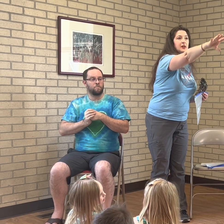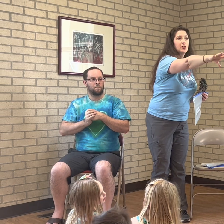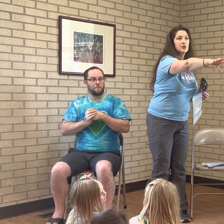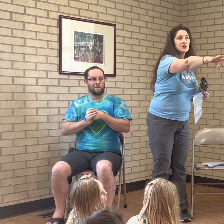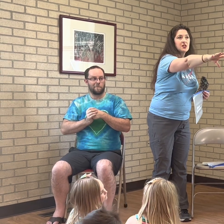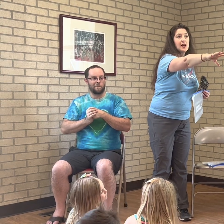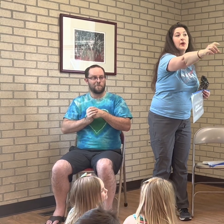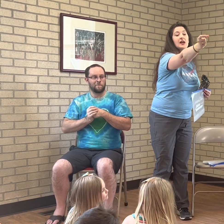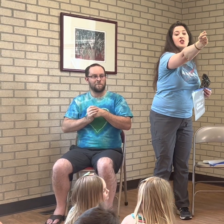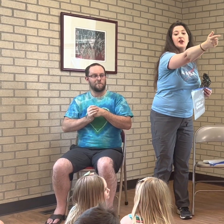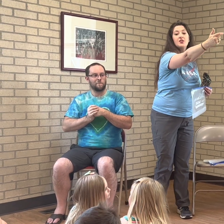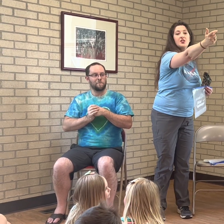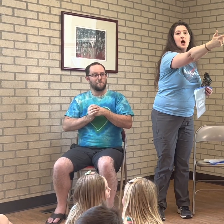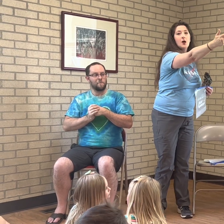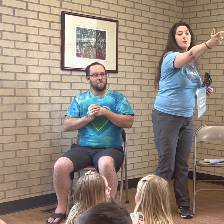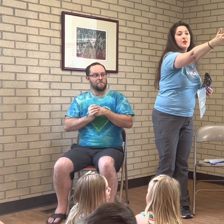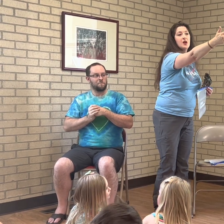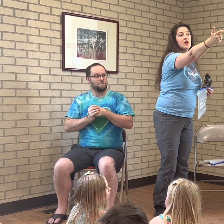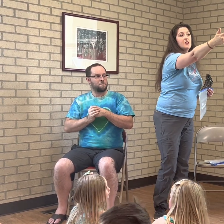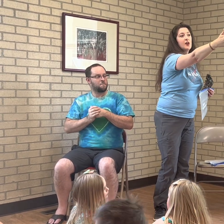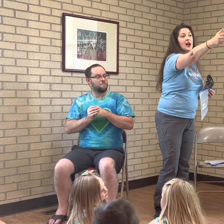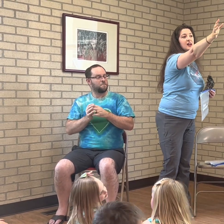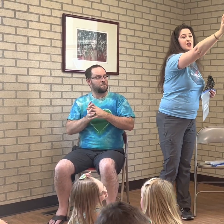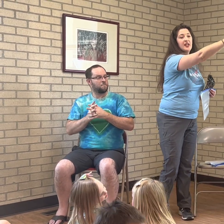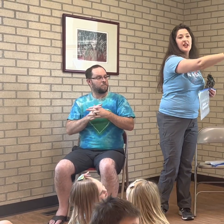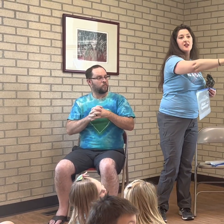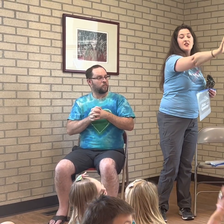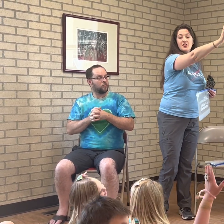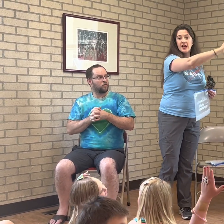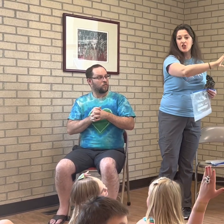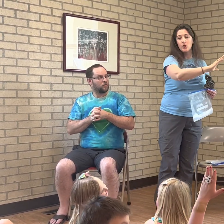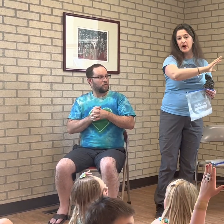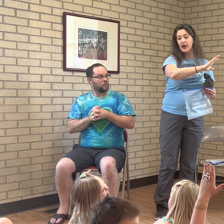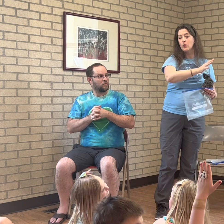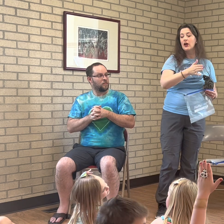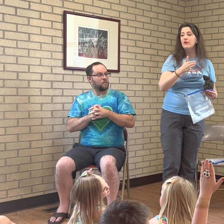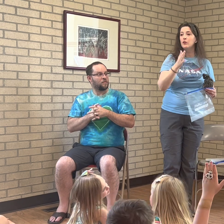big curtains, and we actually have some that are actually in the sanctuary. And we'll have,